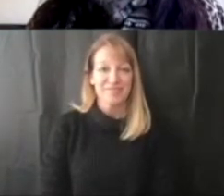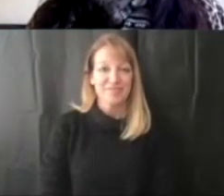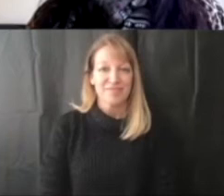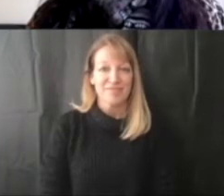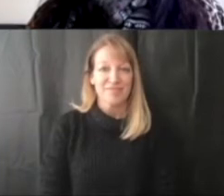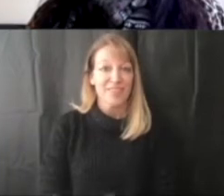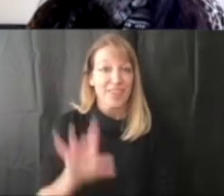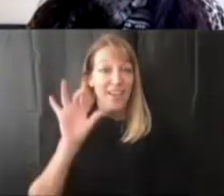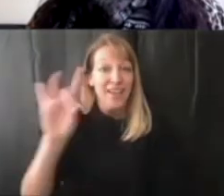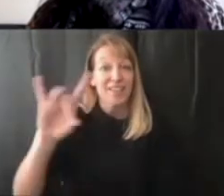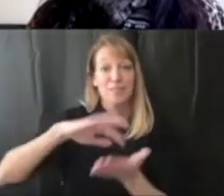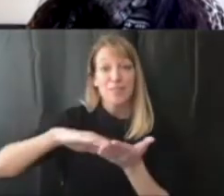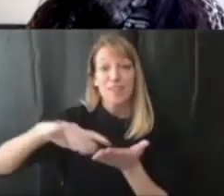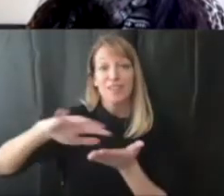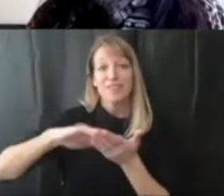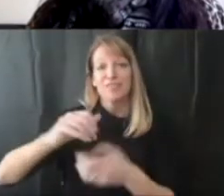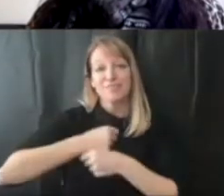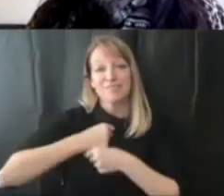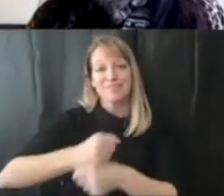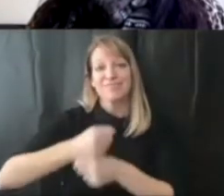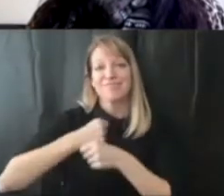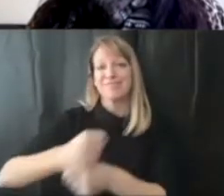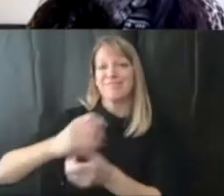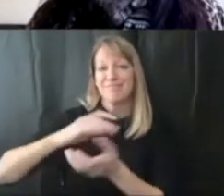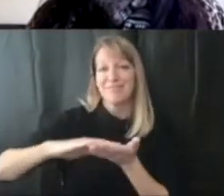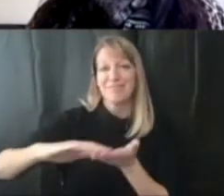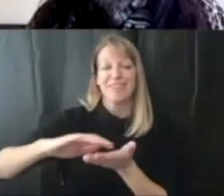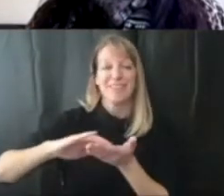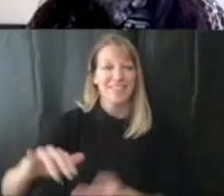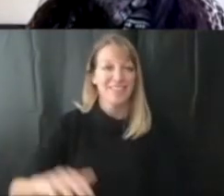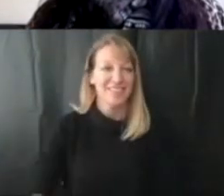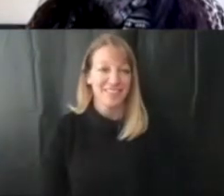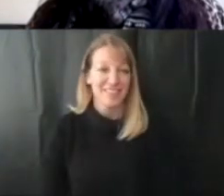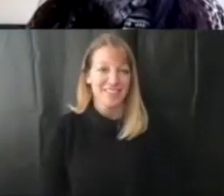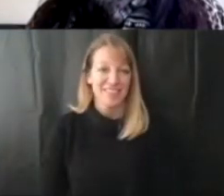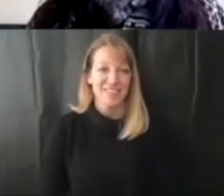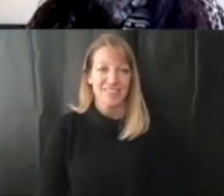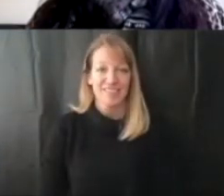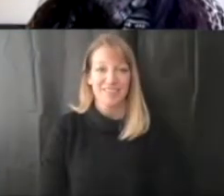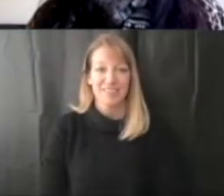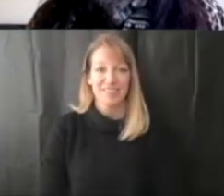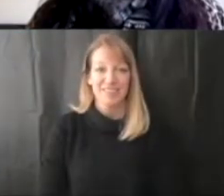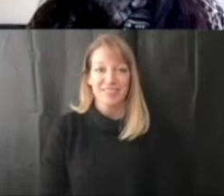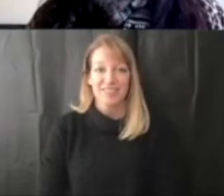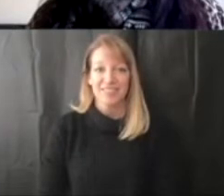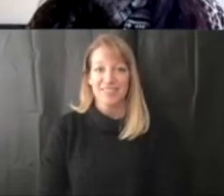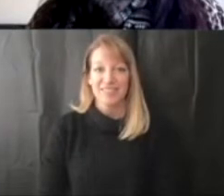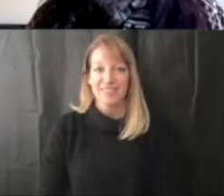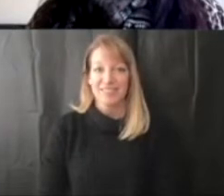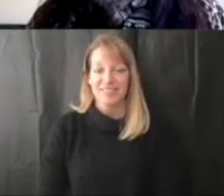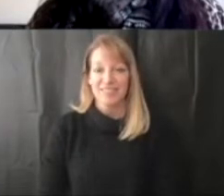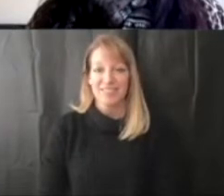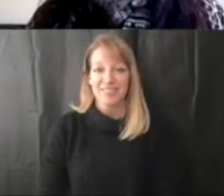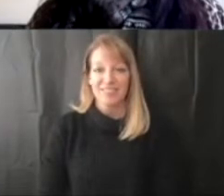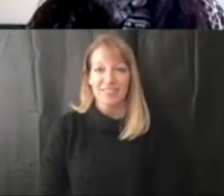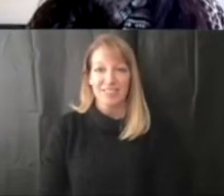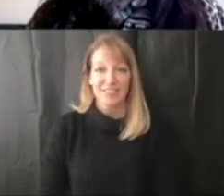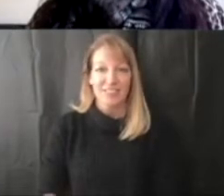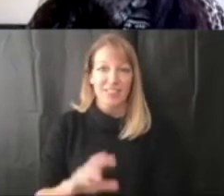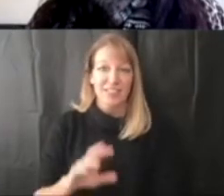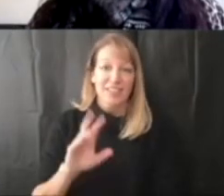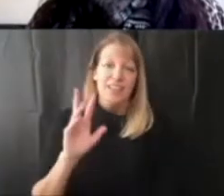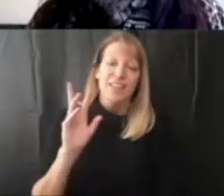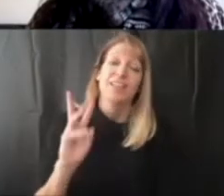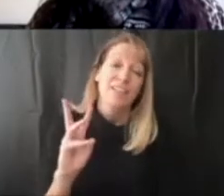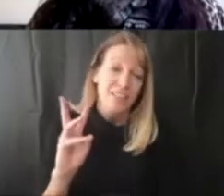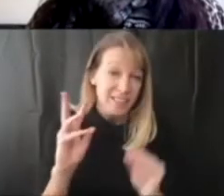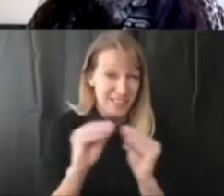eight braillers brailling seven policies for writing six more telework updates